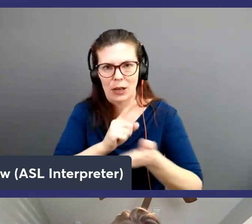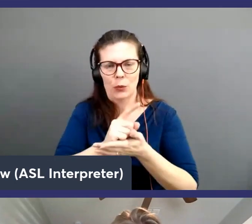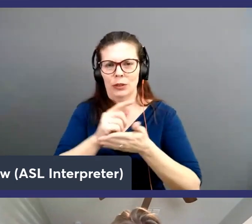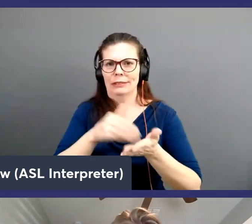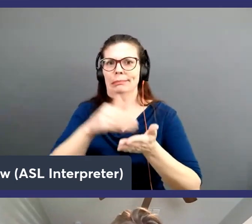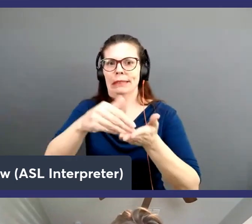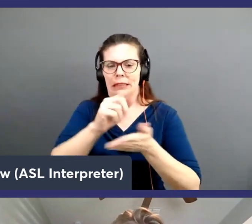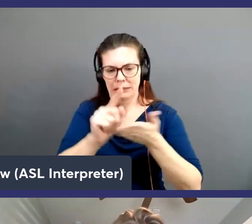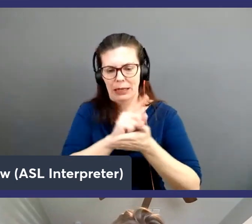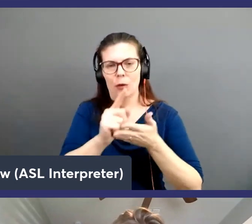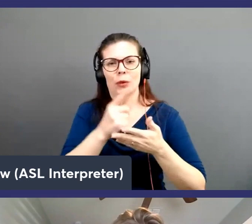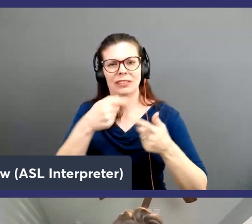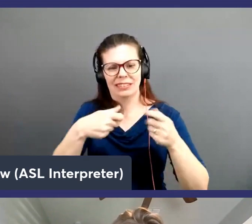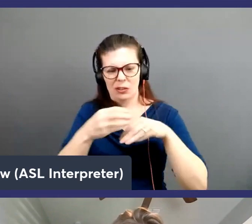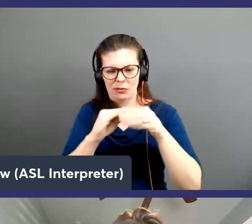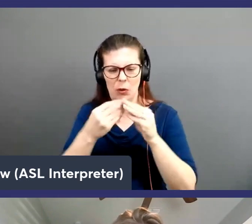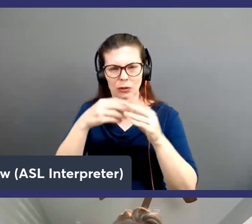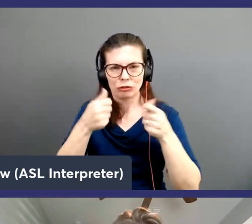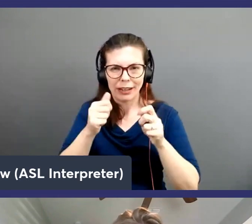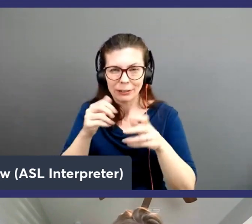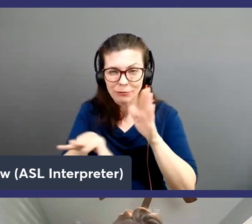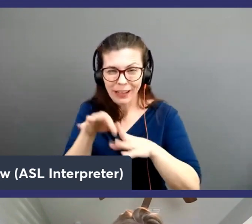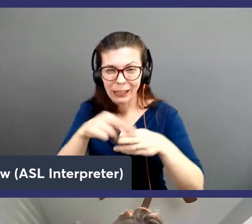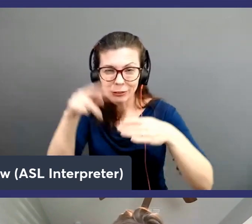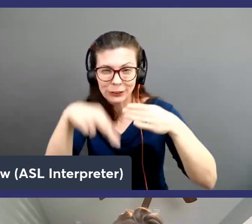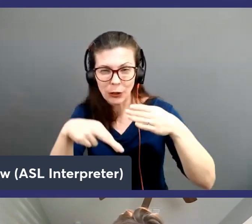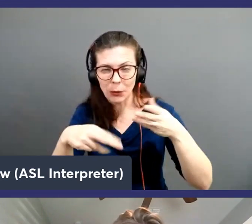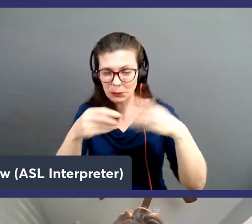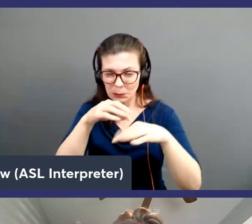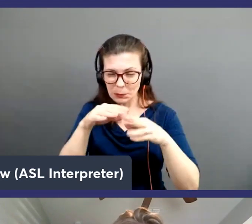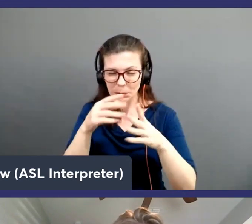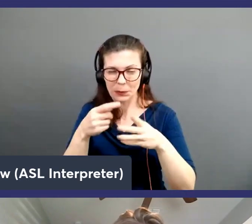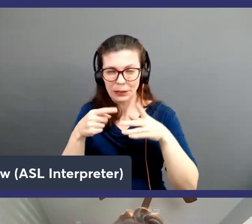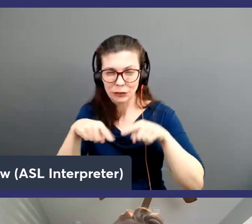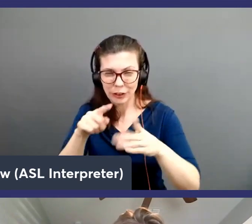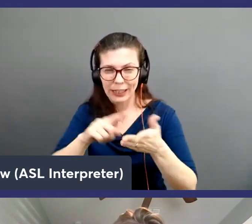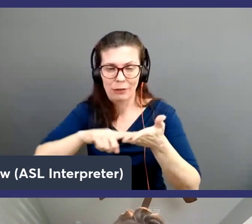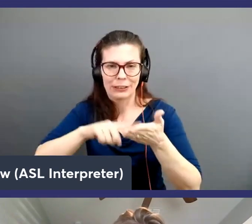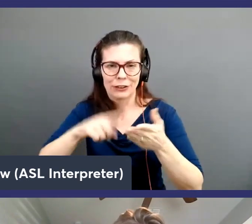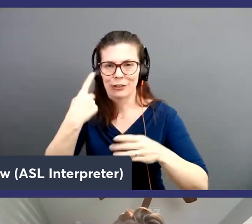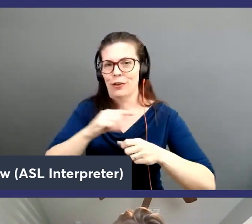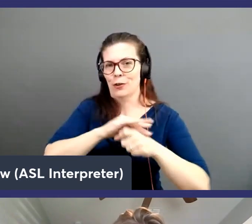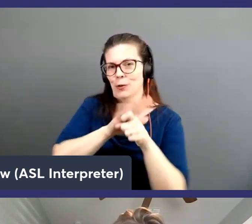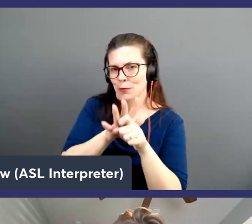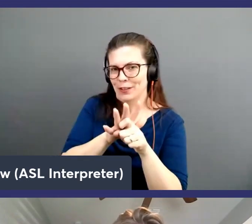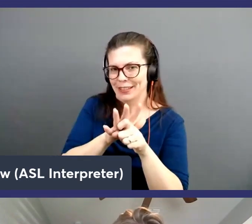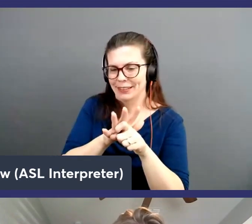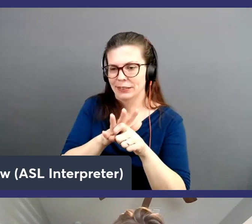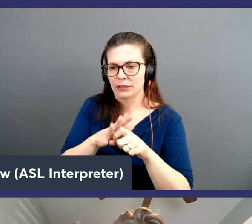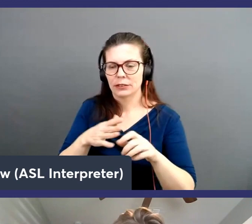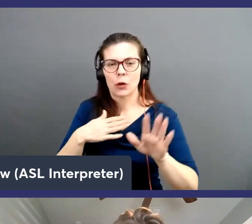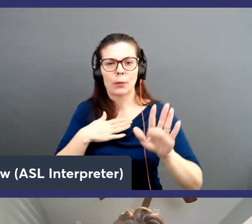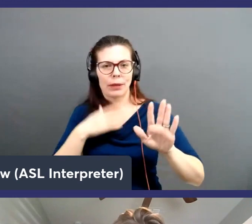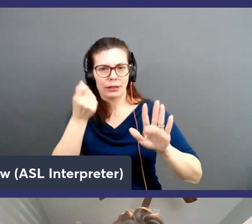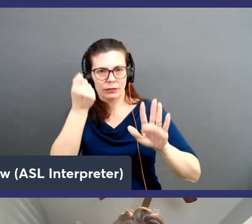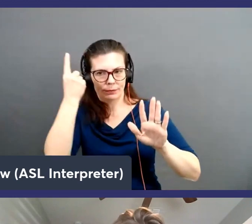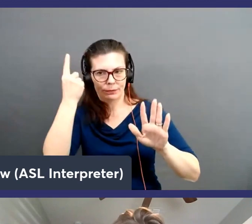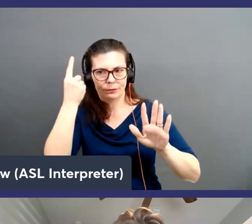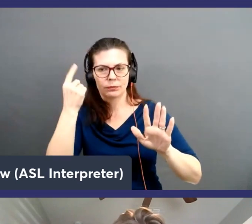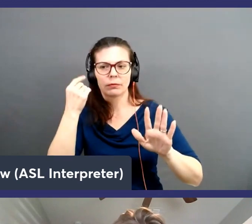to try to find the result, as part of this research for COVID. So if I understand correctly, what you're saying is that the quantum computer